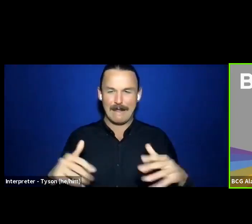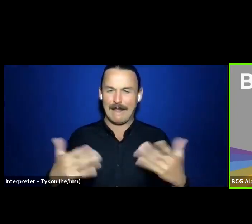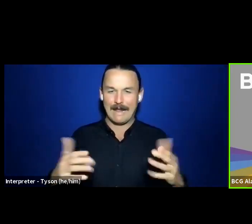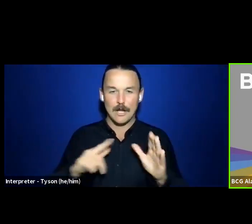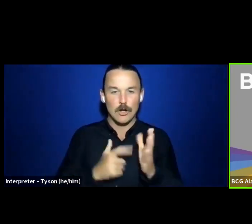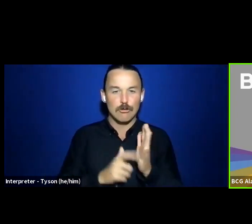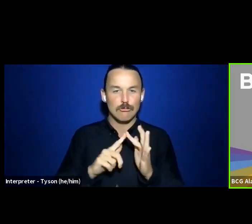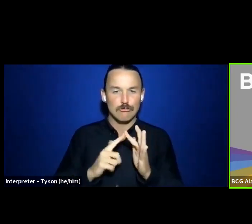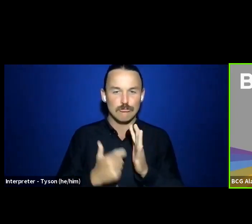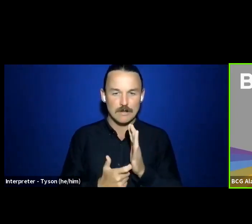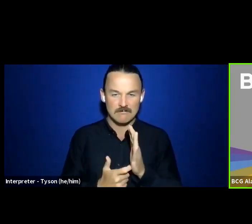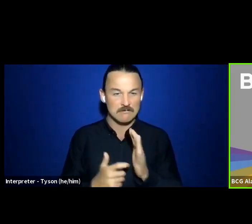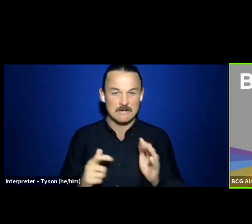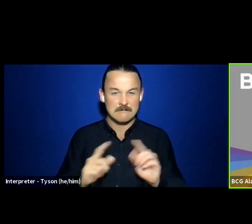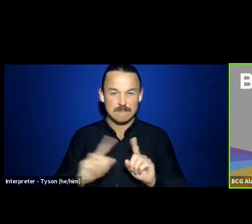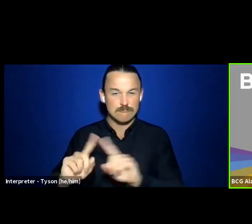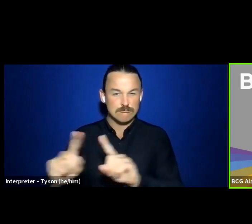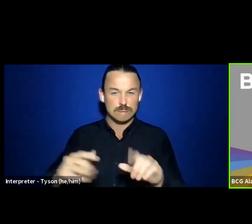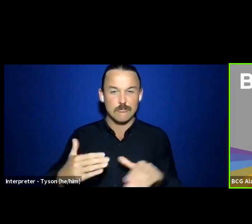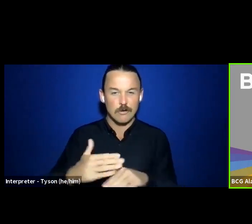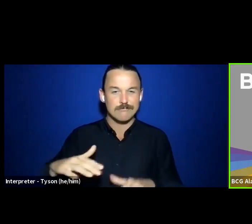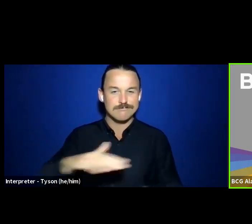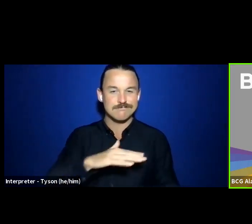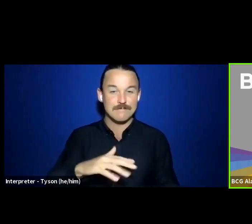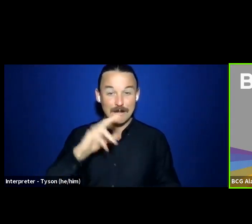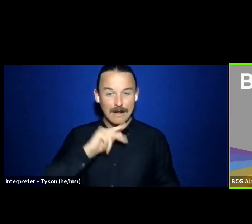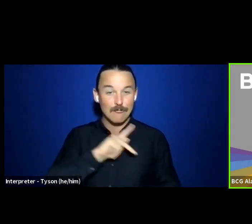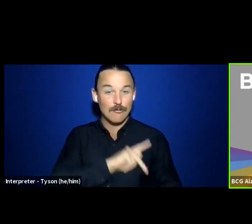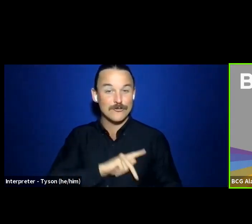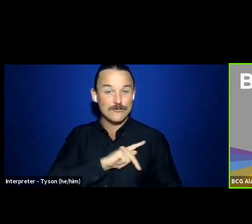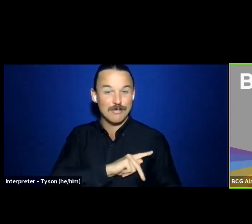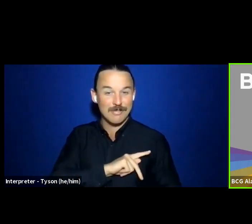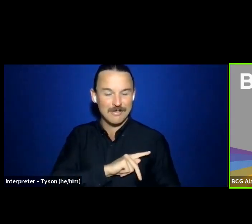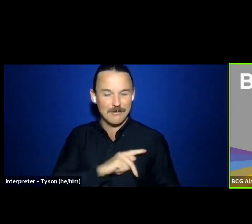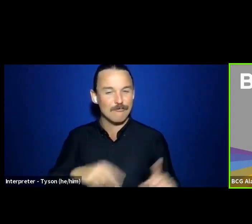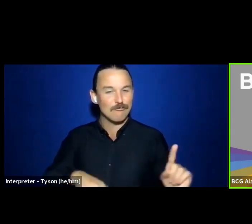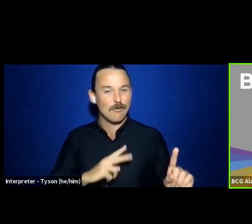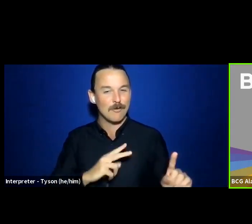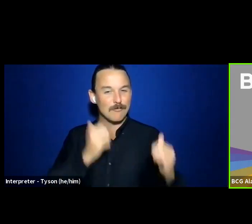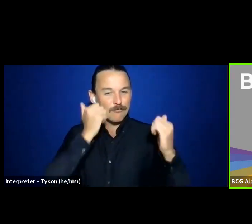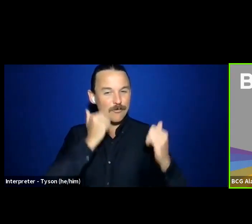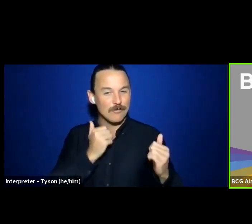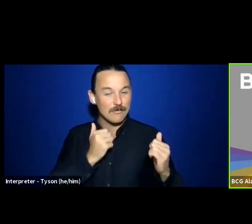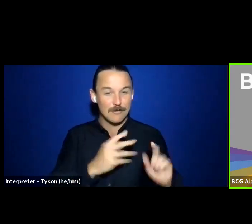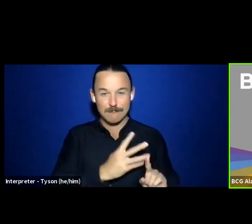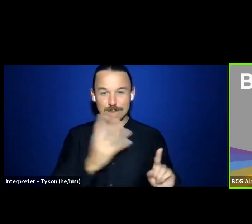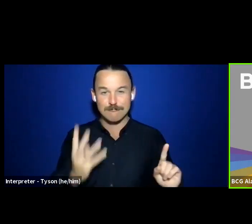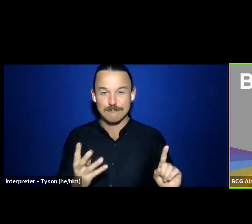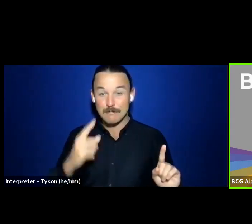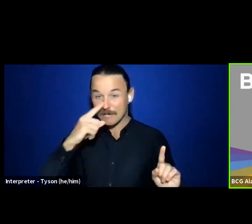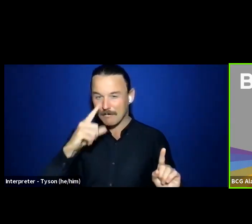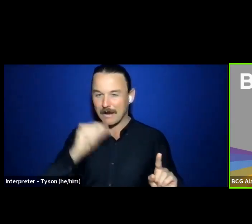Exceptional success in any career field, whatever type of workplace they come from the young. prefer essional the year so role model essional the year so role model, improves LGBT q plus